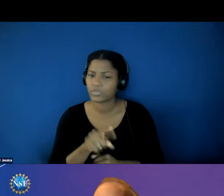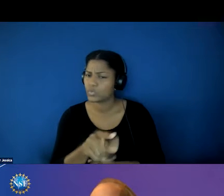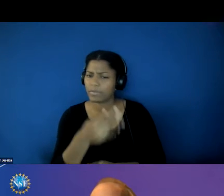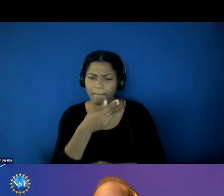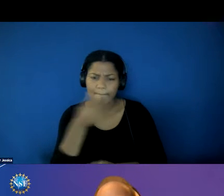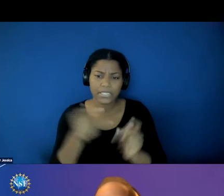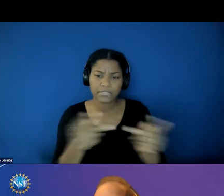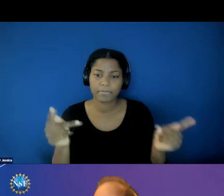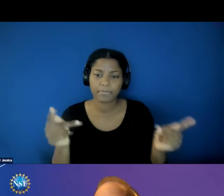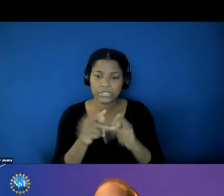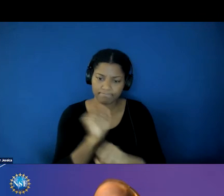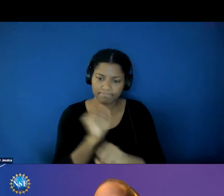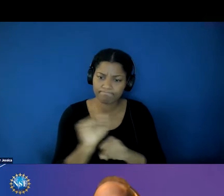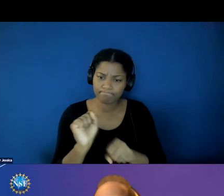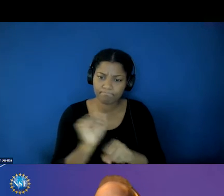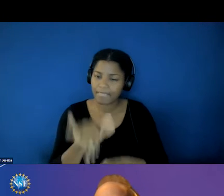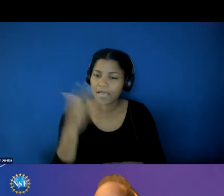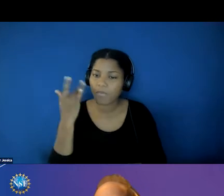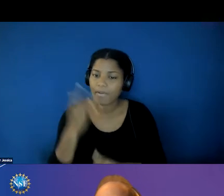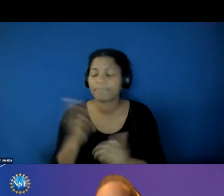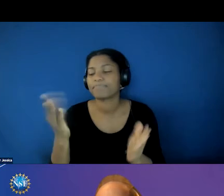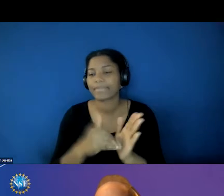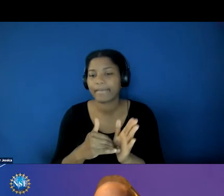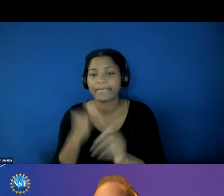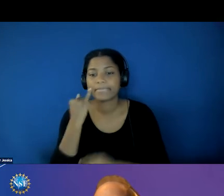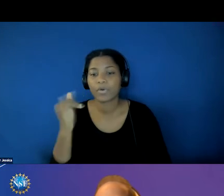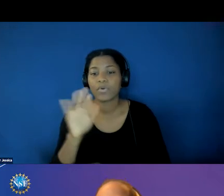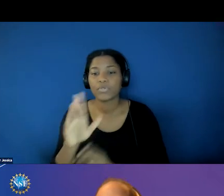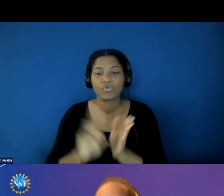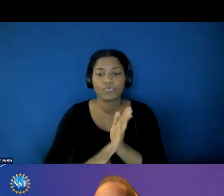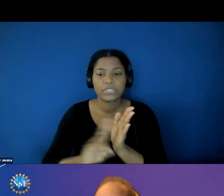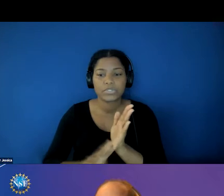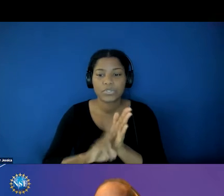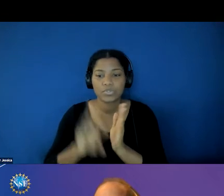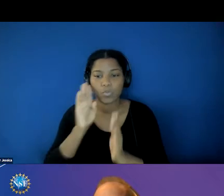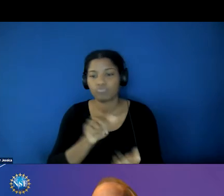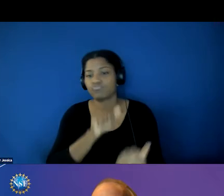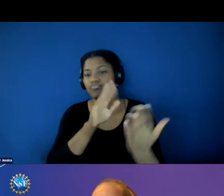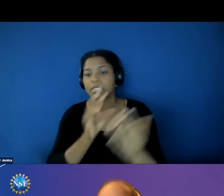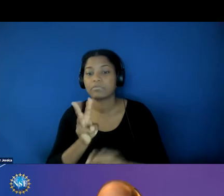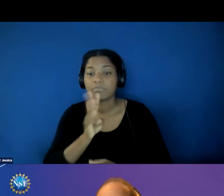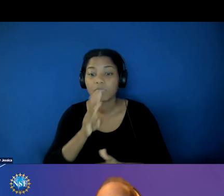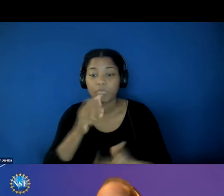So, for example, again, if your research is going to be addressing, water issues in,